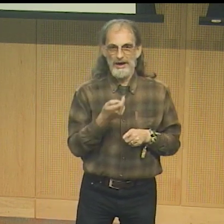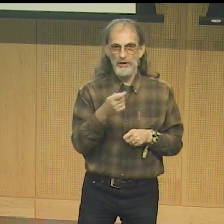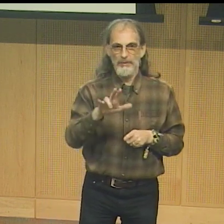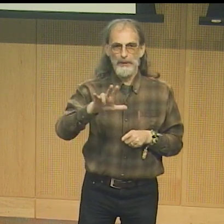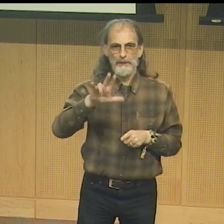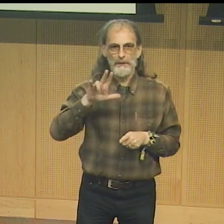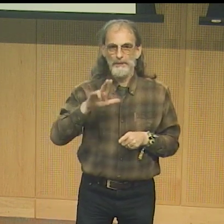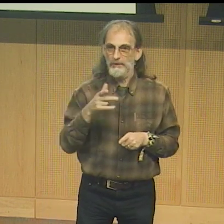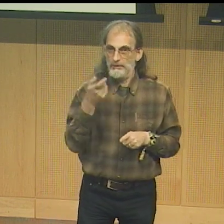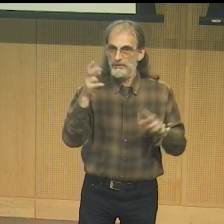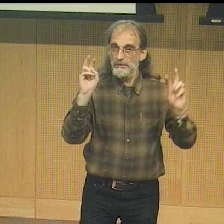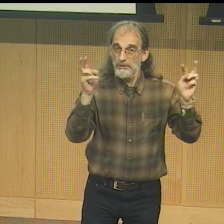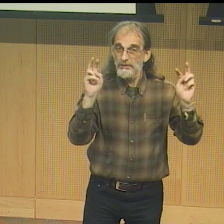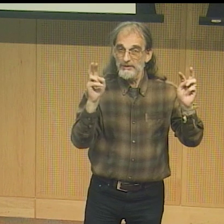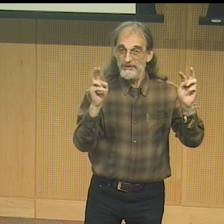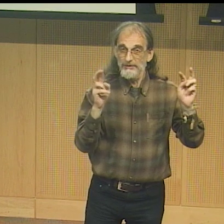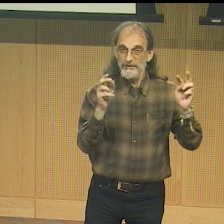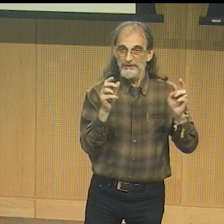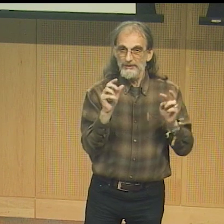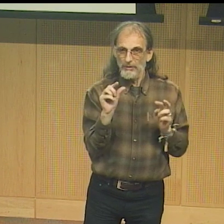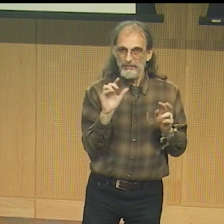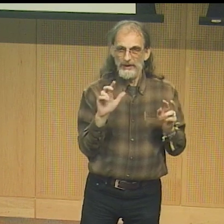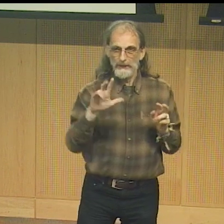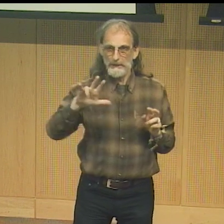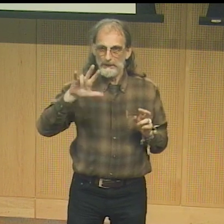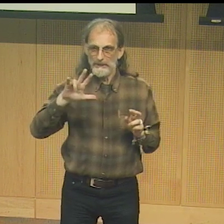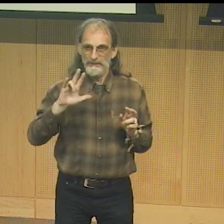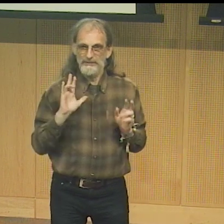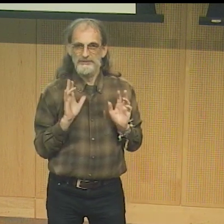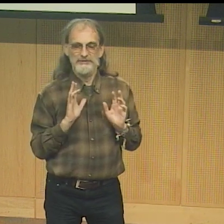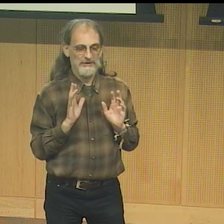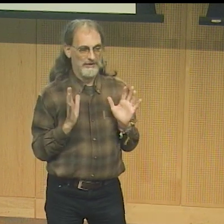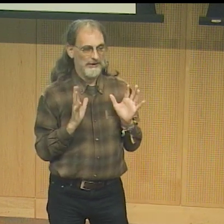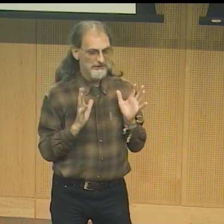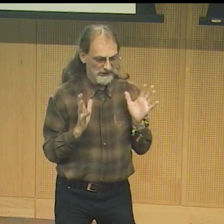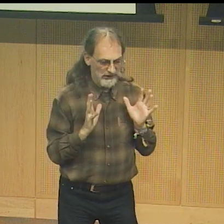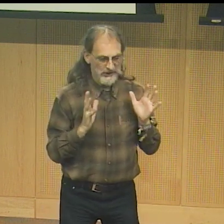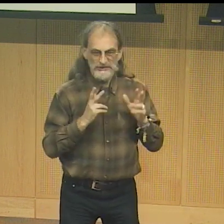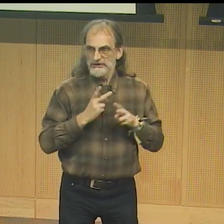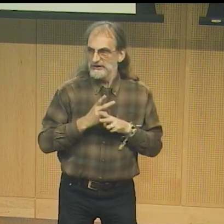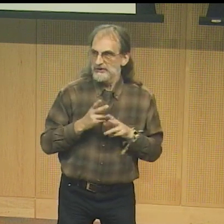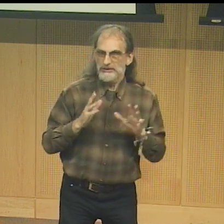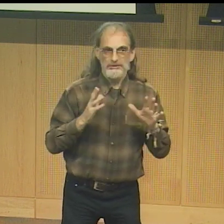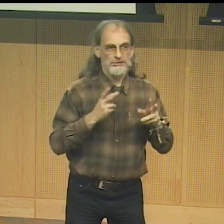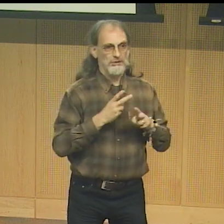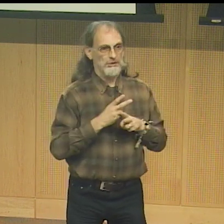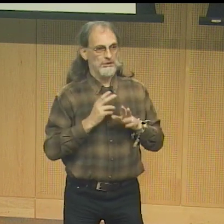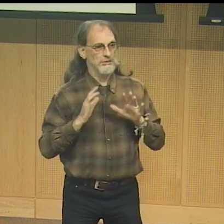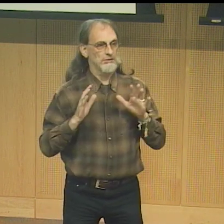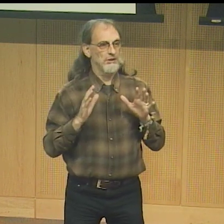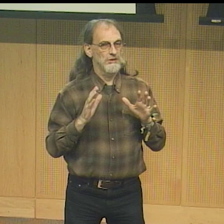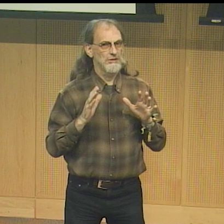are afraid. They're fearful of stepping out and doing something differently.